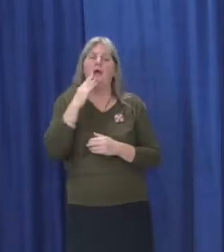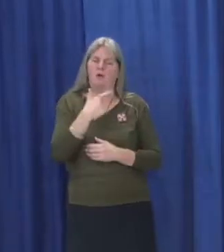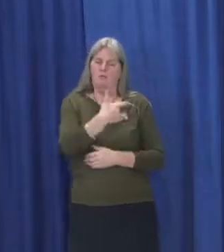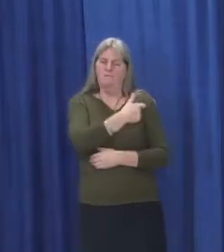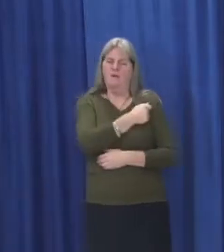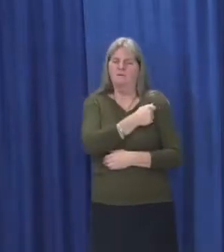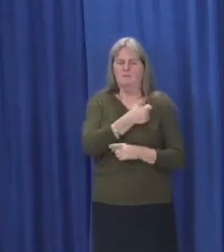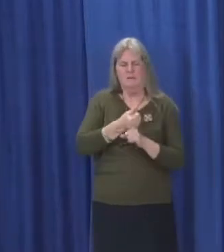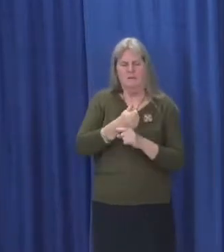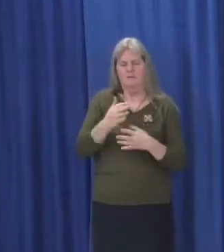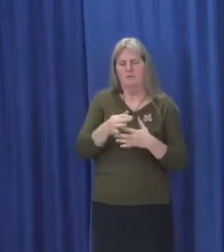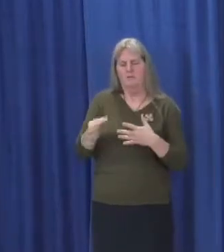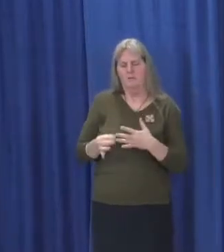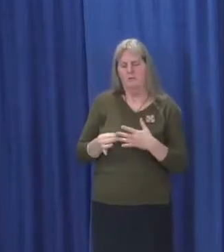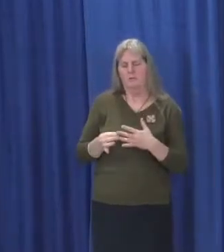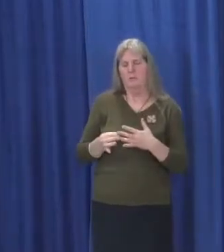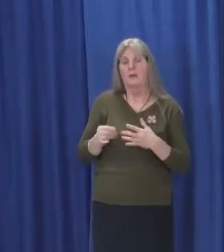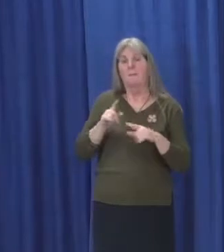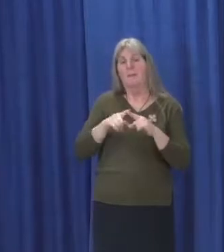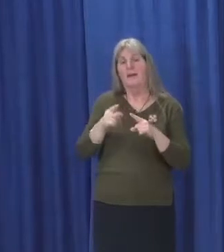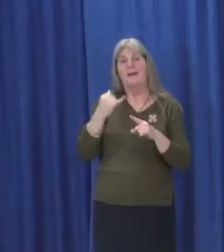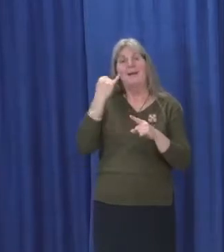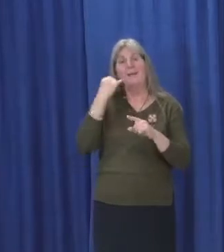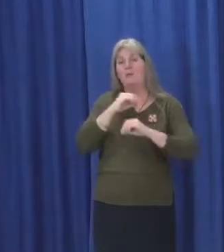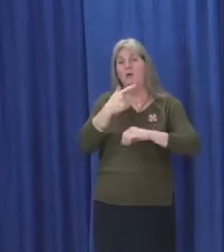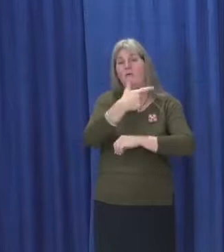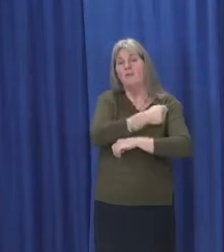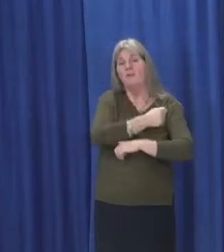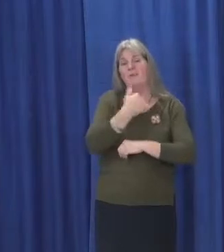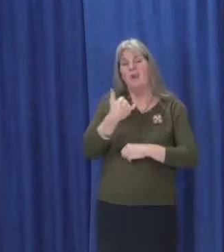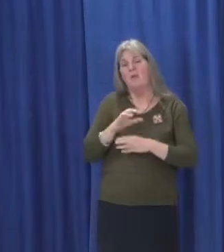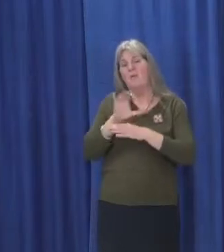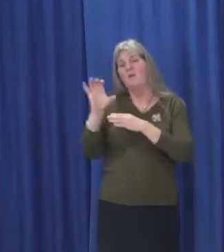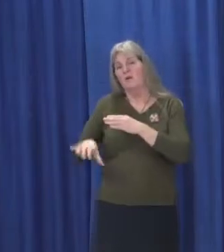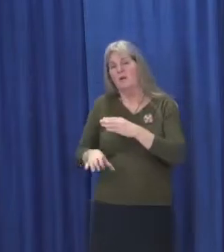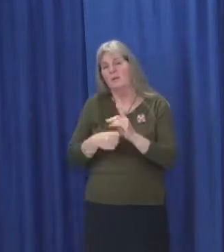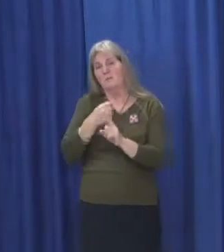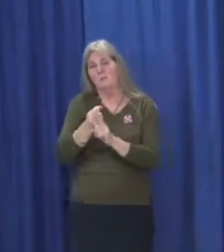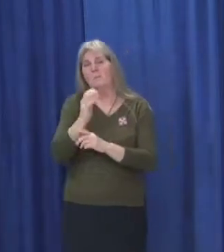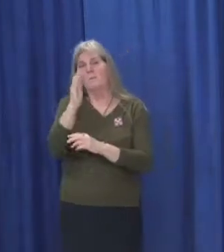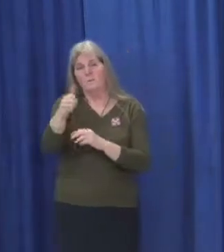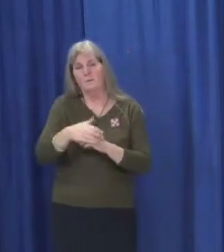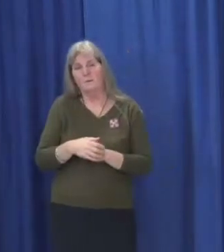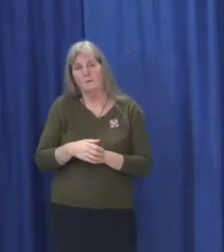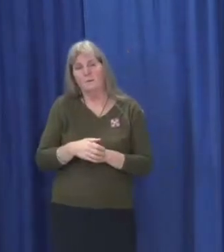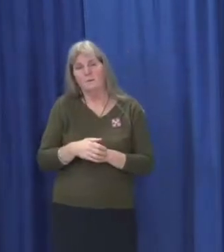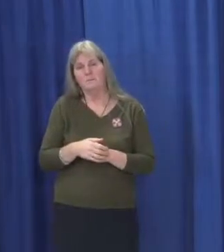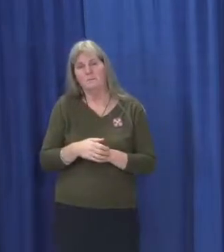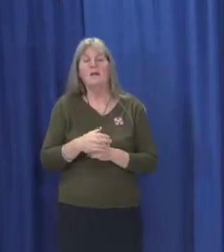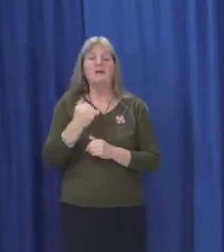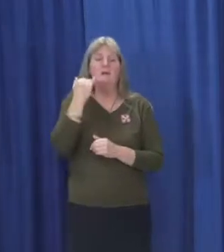but for the first time there will be consequences for choosing not to be vaccinated. As people sink these